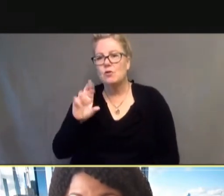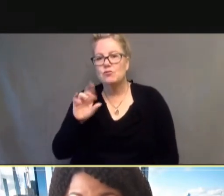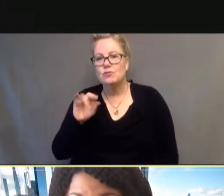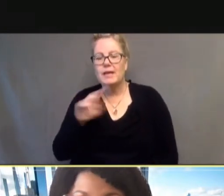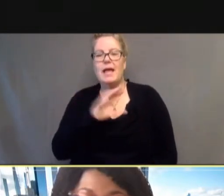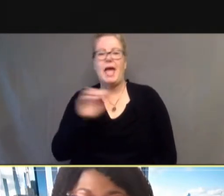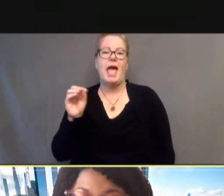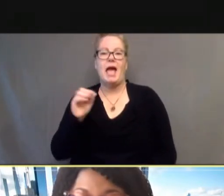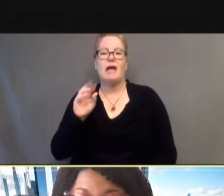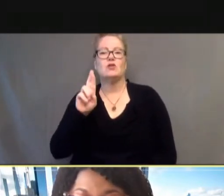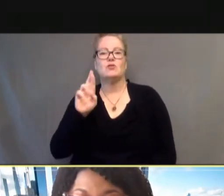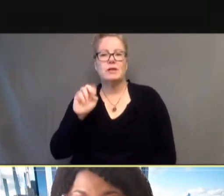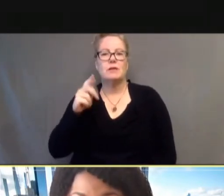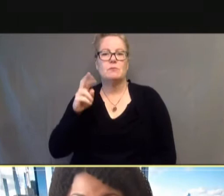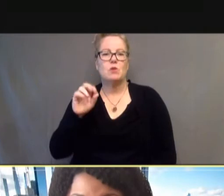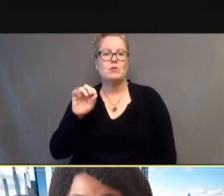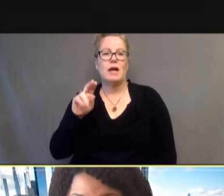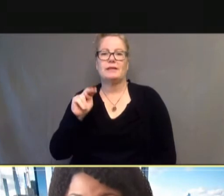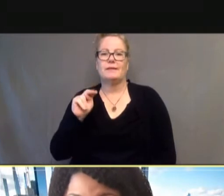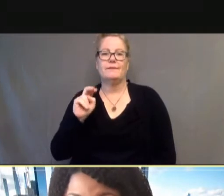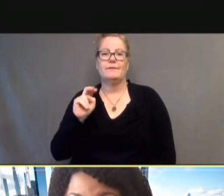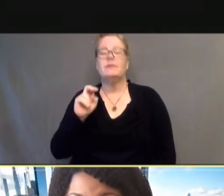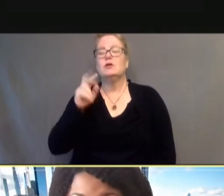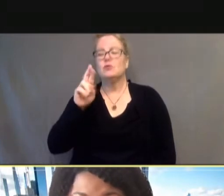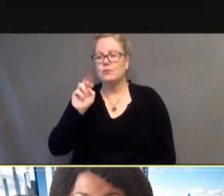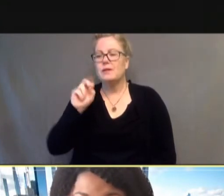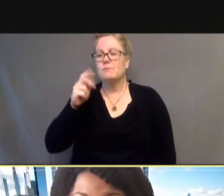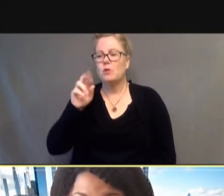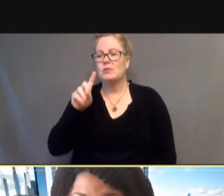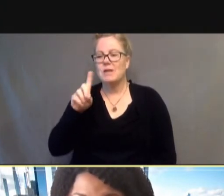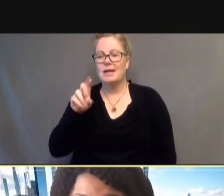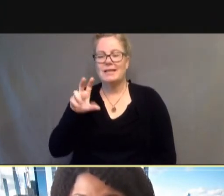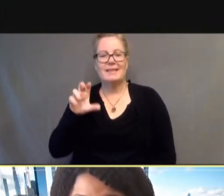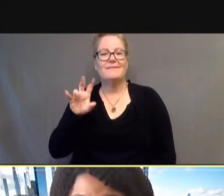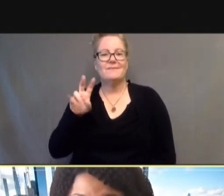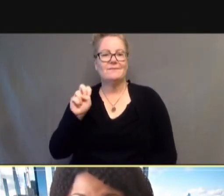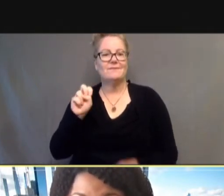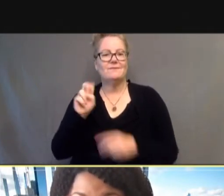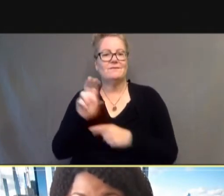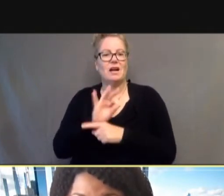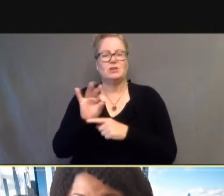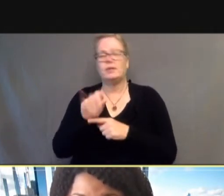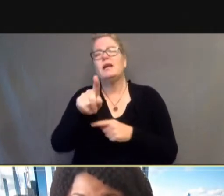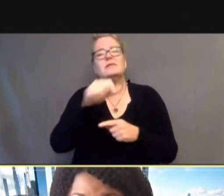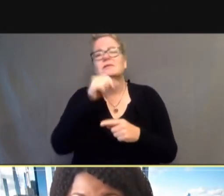Again, the above list is not exhaustive and it's possible for someone to have a condition